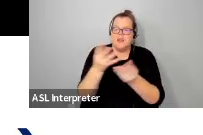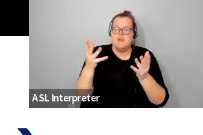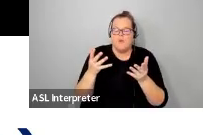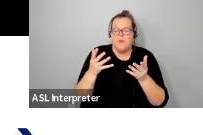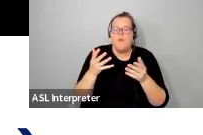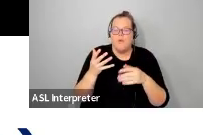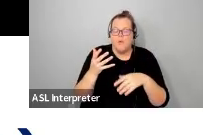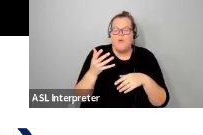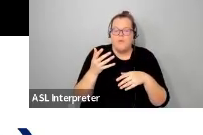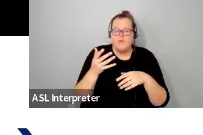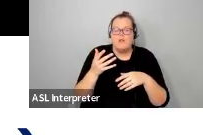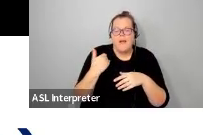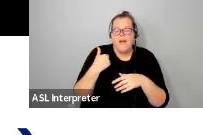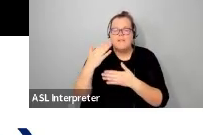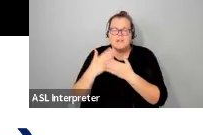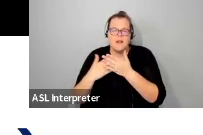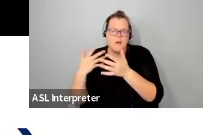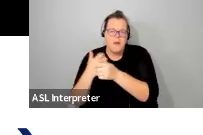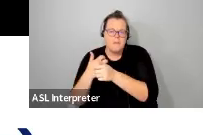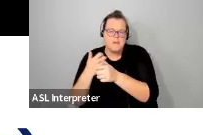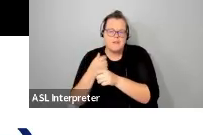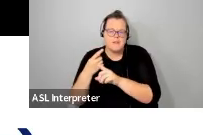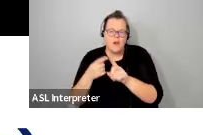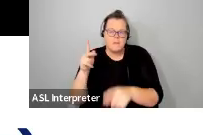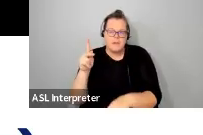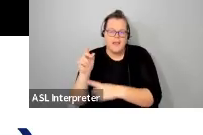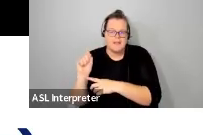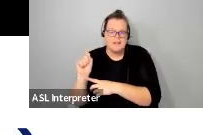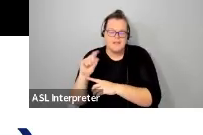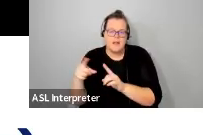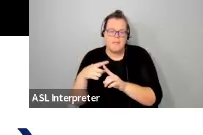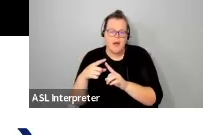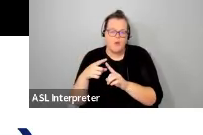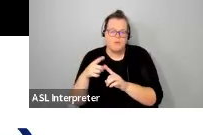And then I have some updates from Kansas about the status of developing a policy